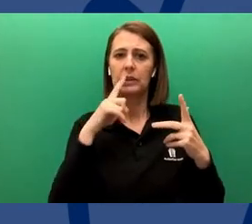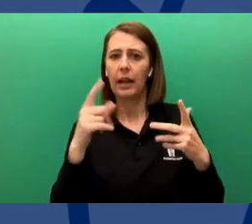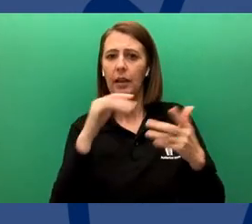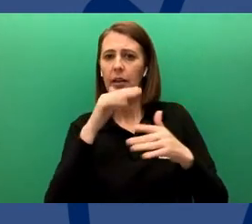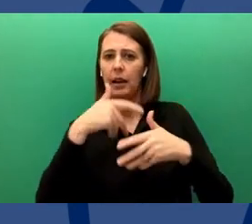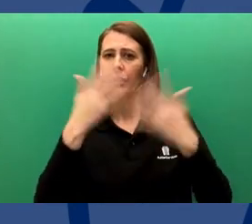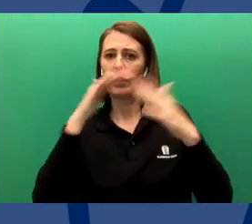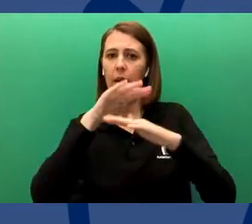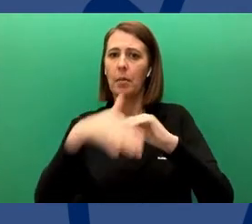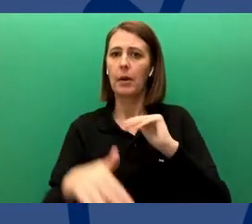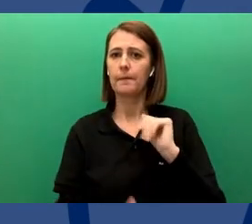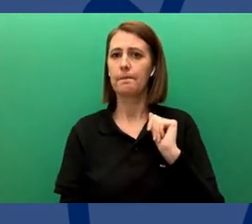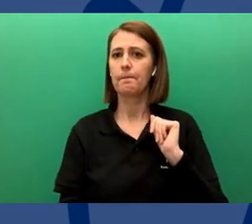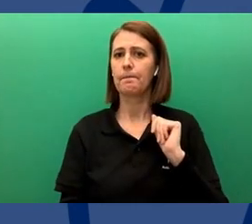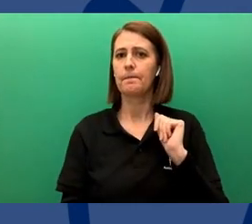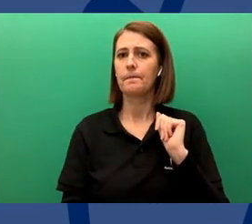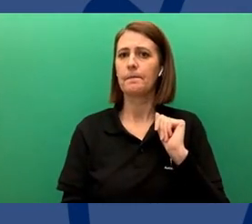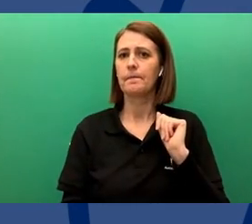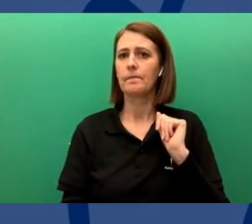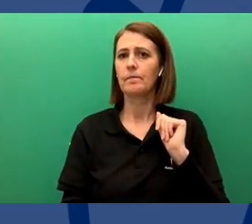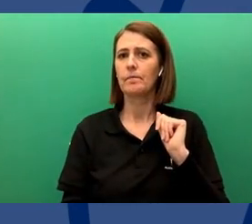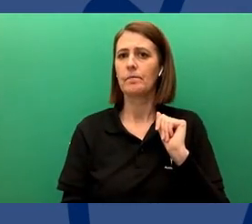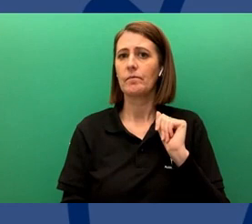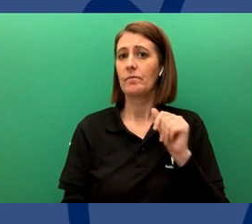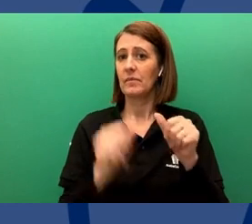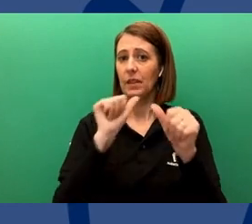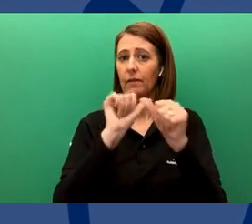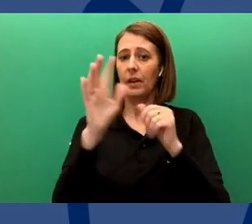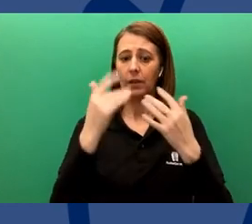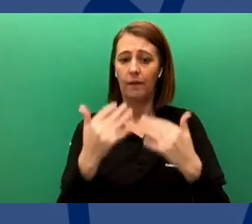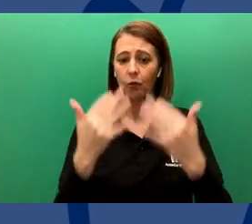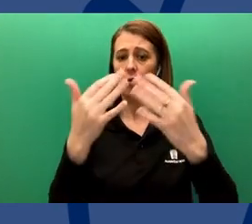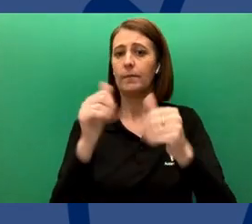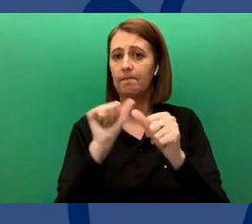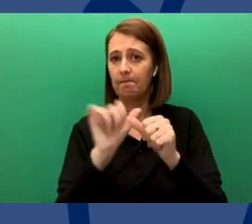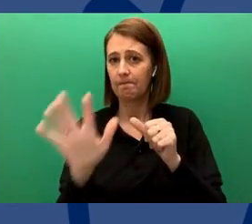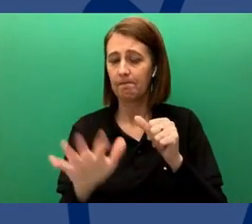Look, I think this has been a fantastic forum. And it really has covered a lot of